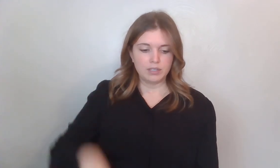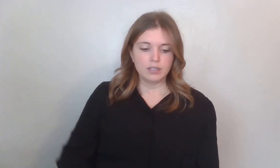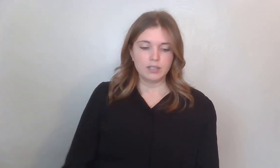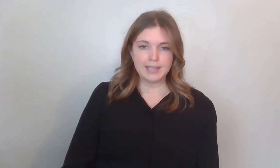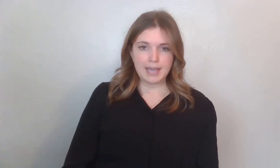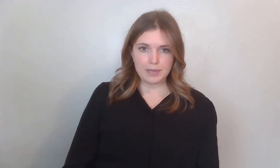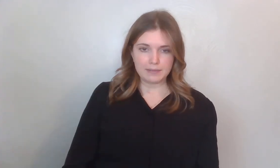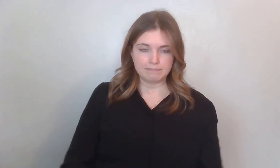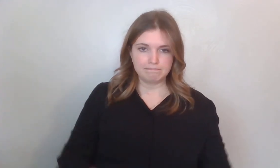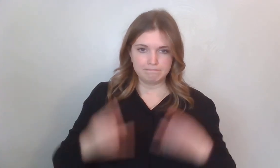CAMPING